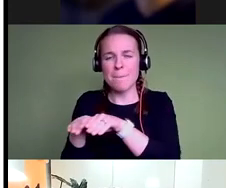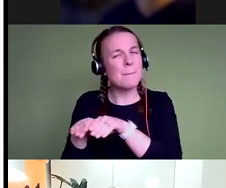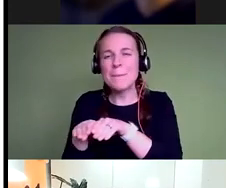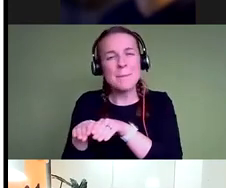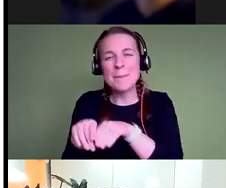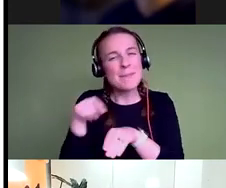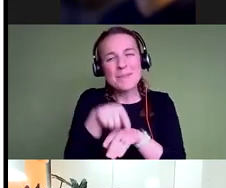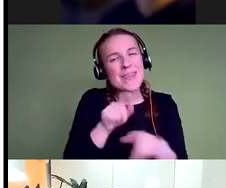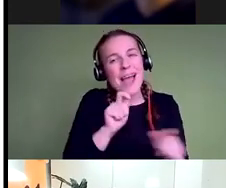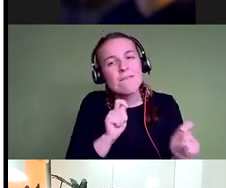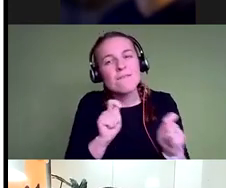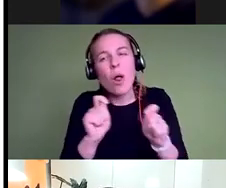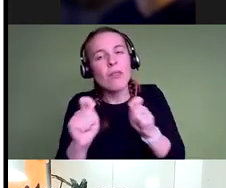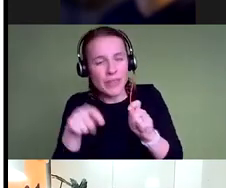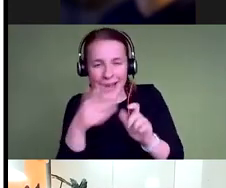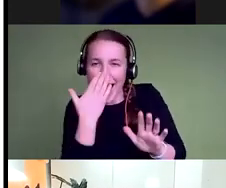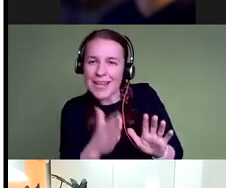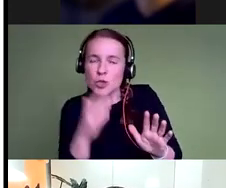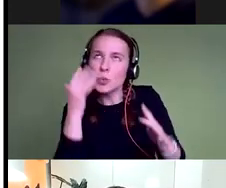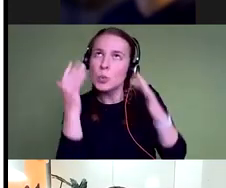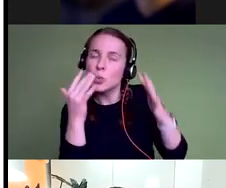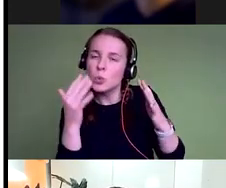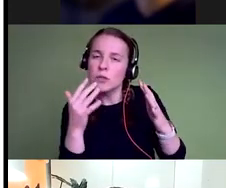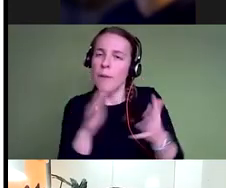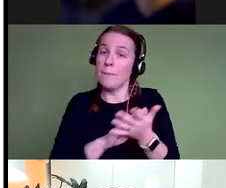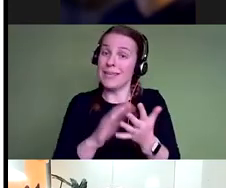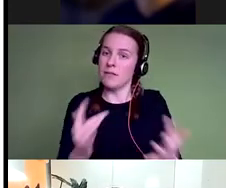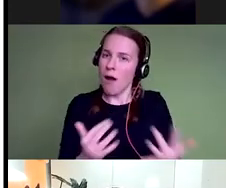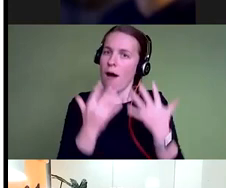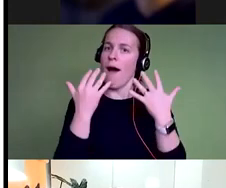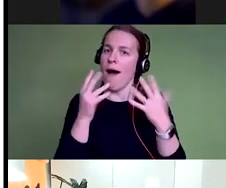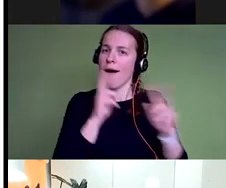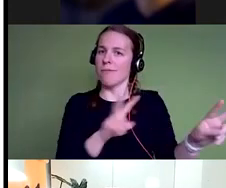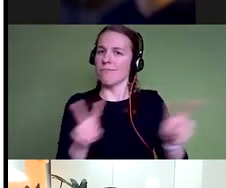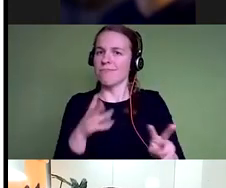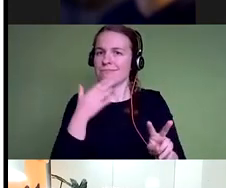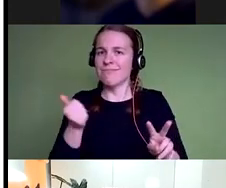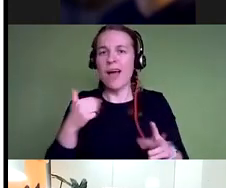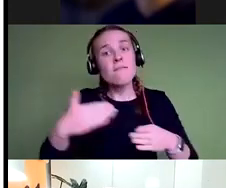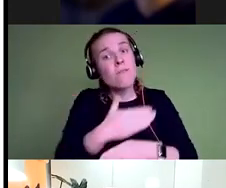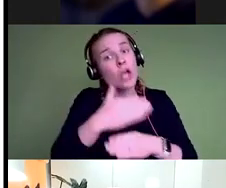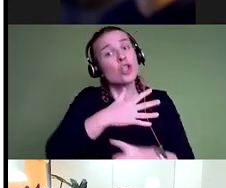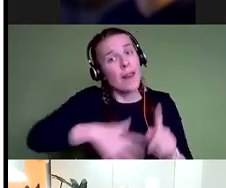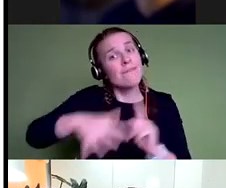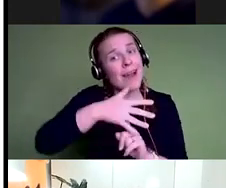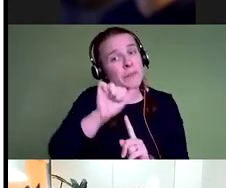no matter their level of impairment or disability. The aim should always be to provide inclusive design and through that,